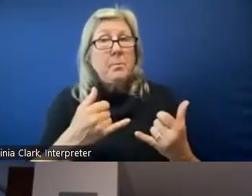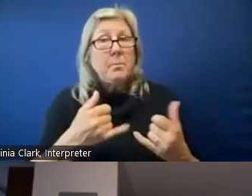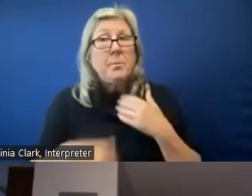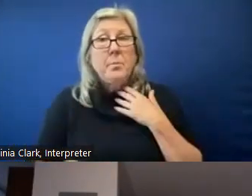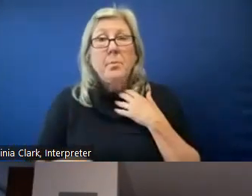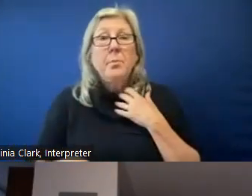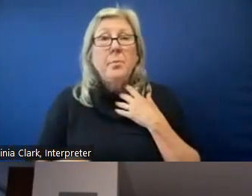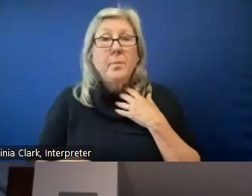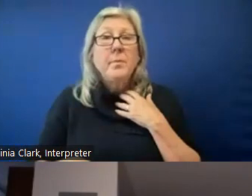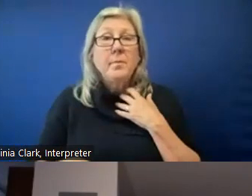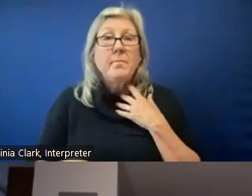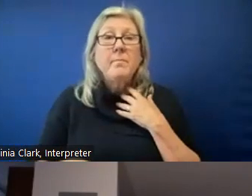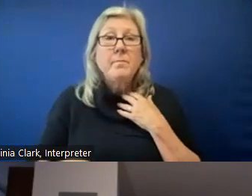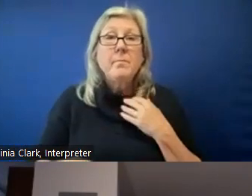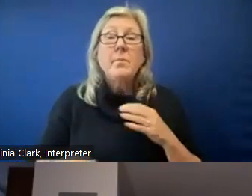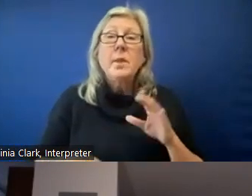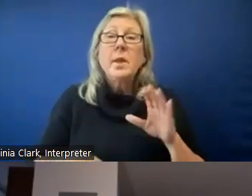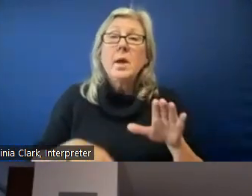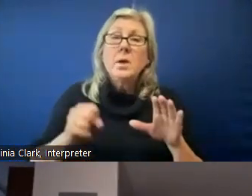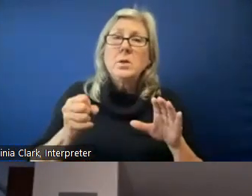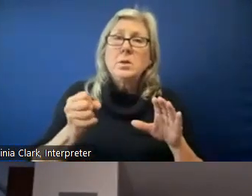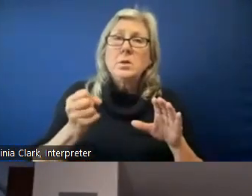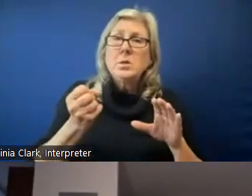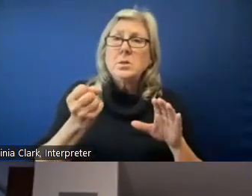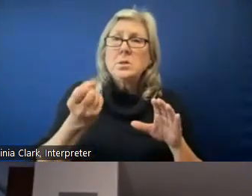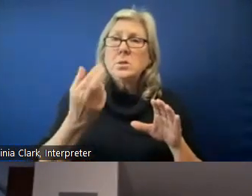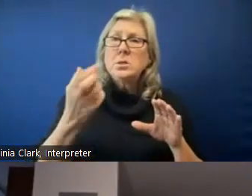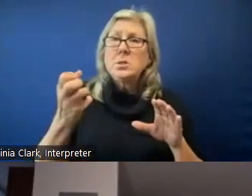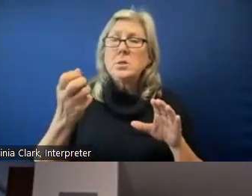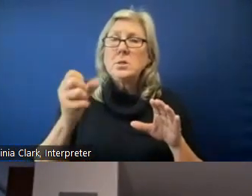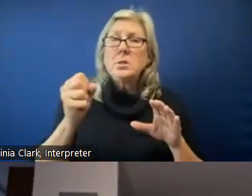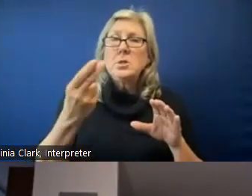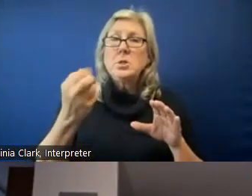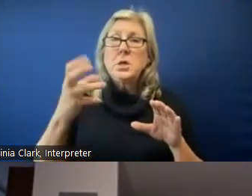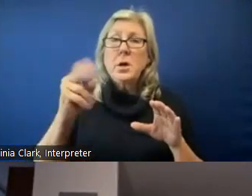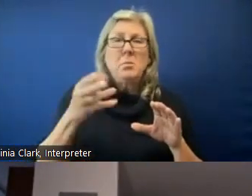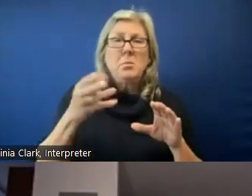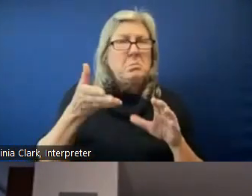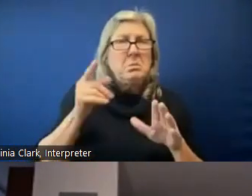Does Sharon can you let Sharon speak for just a minute?